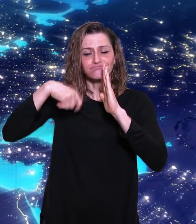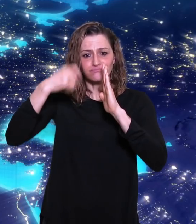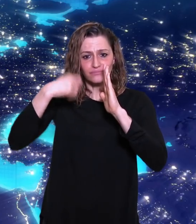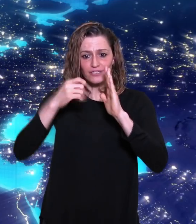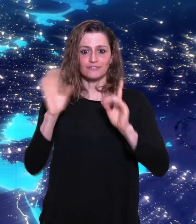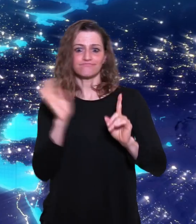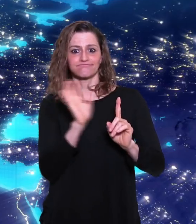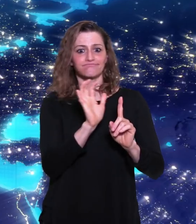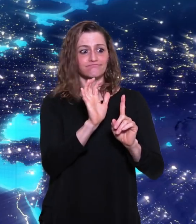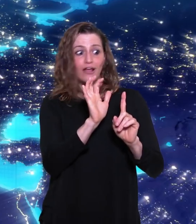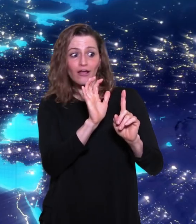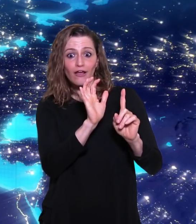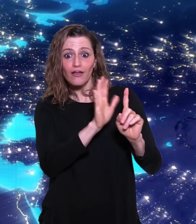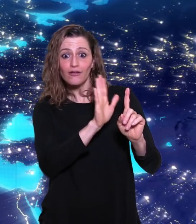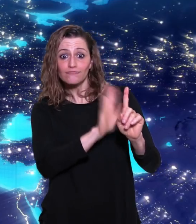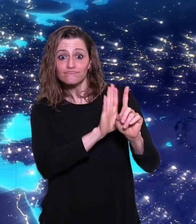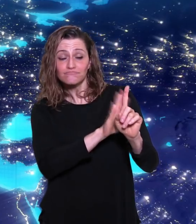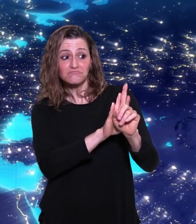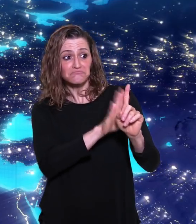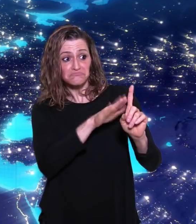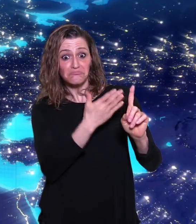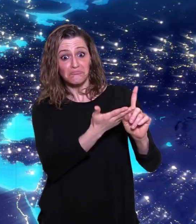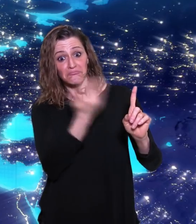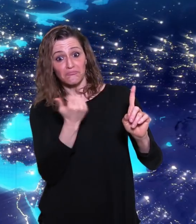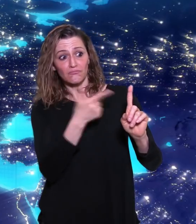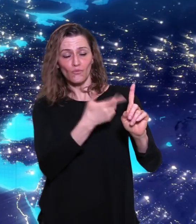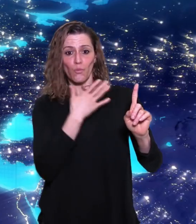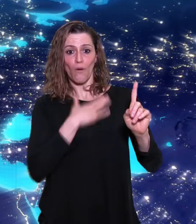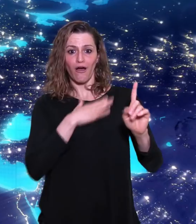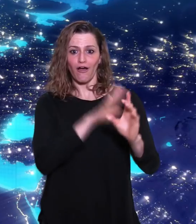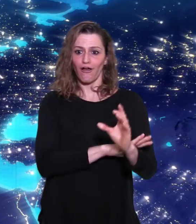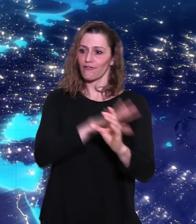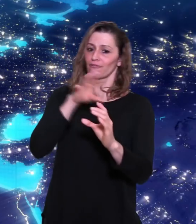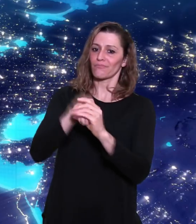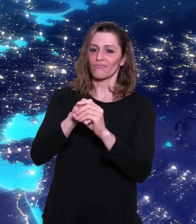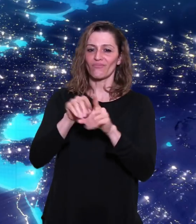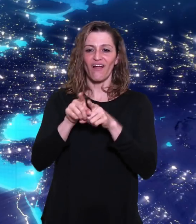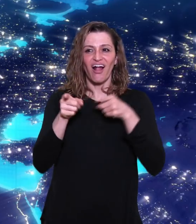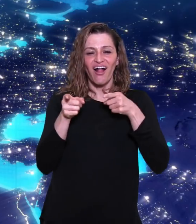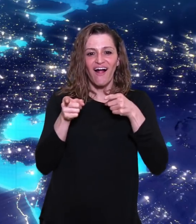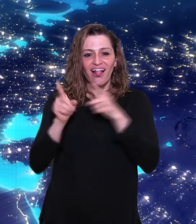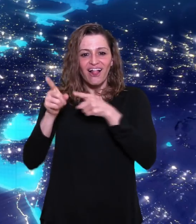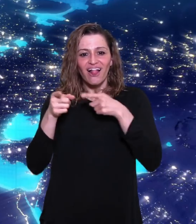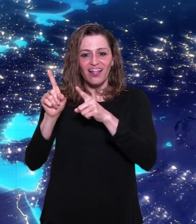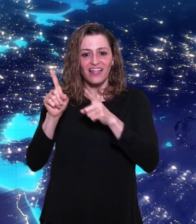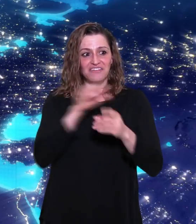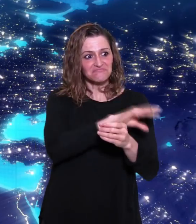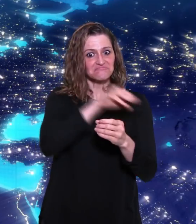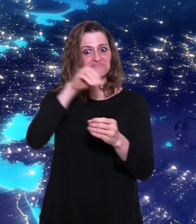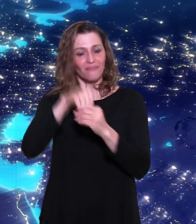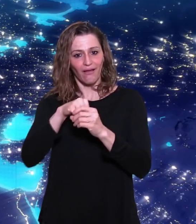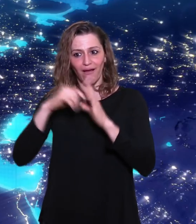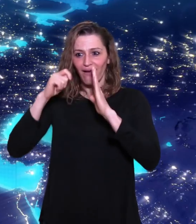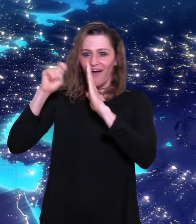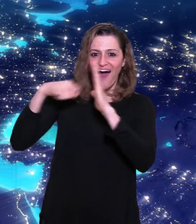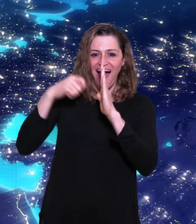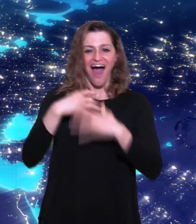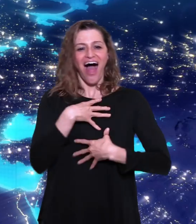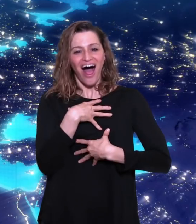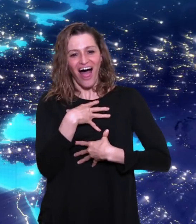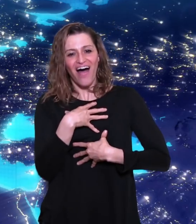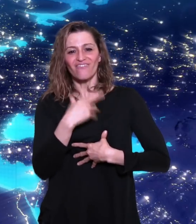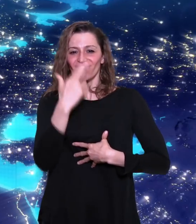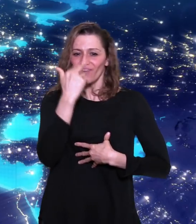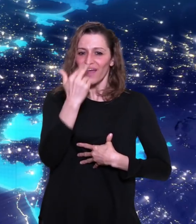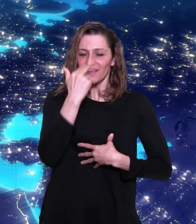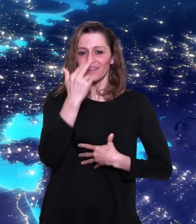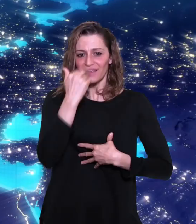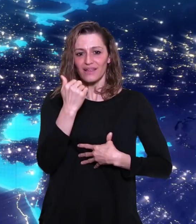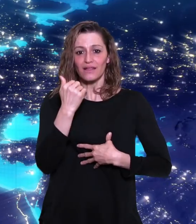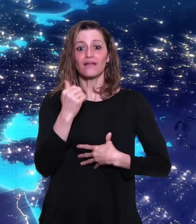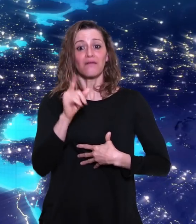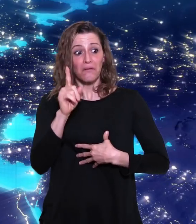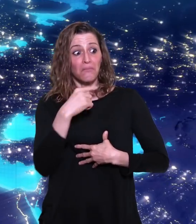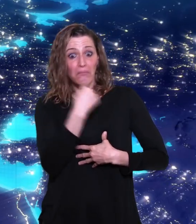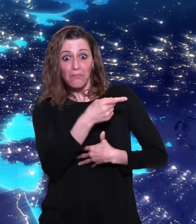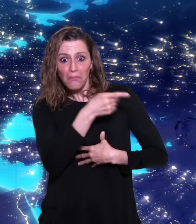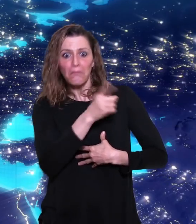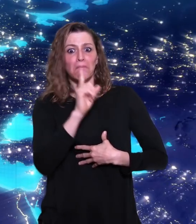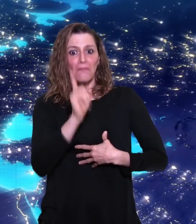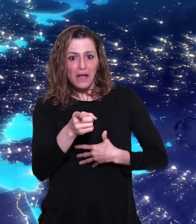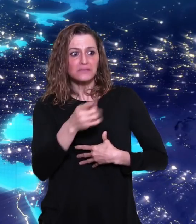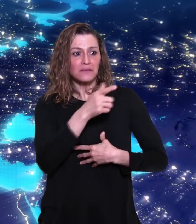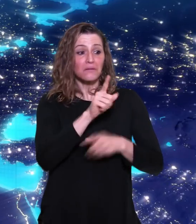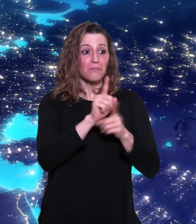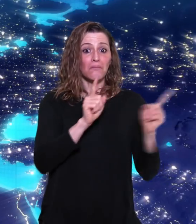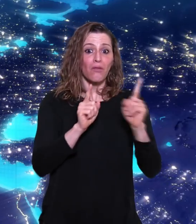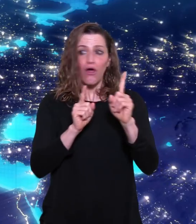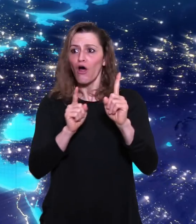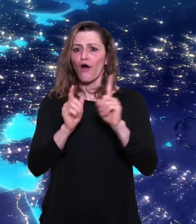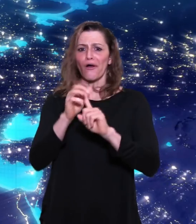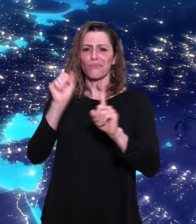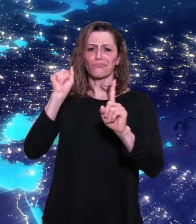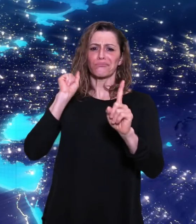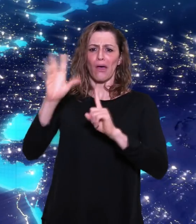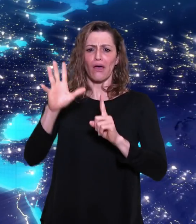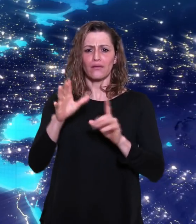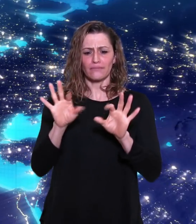part of a prank in a television show and splashed a chemical on